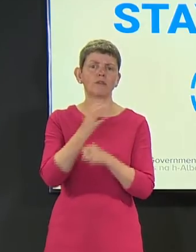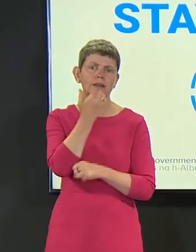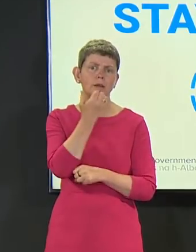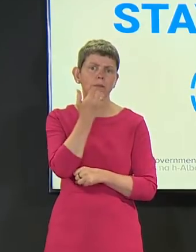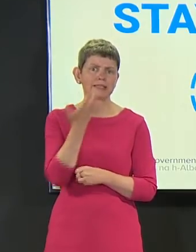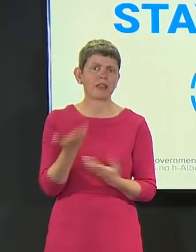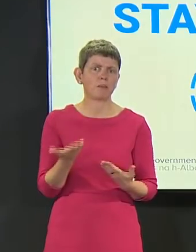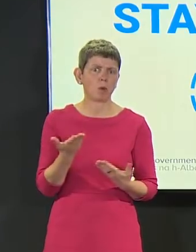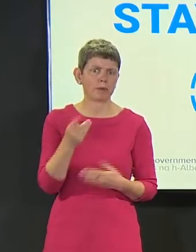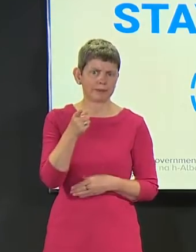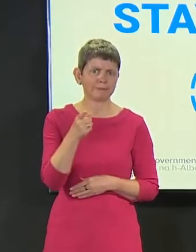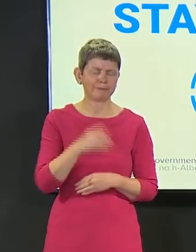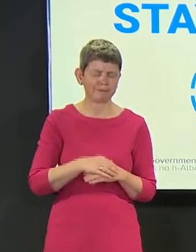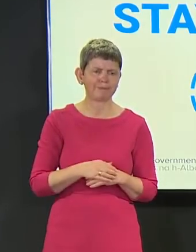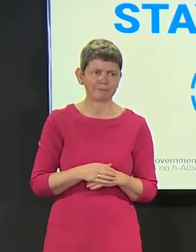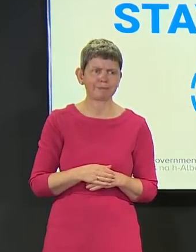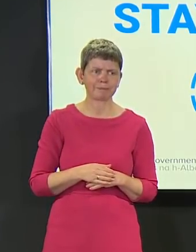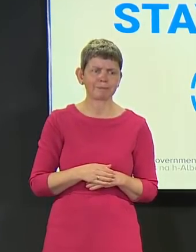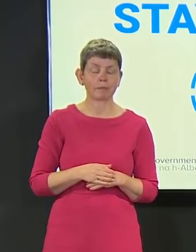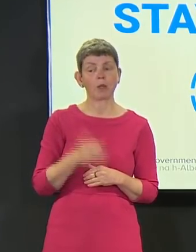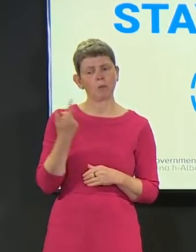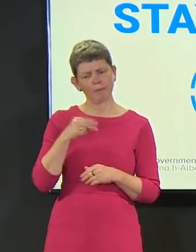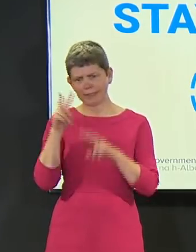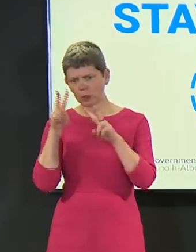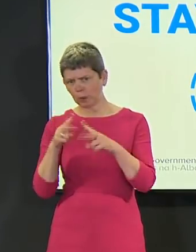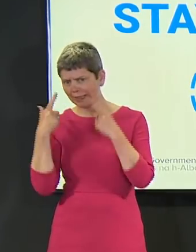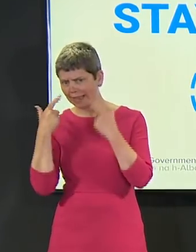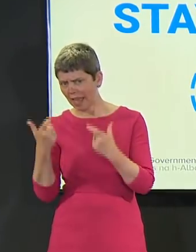proportionately we have been looking carefully at that there have been some particular